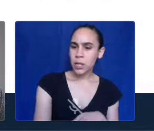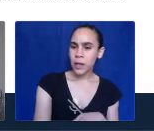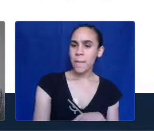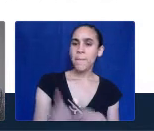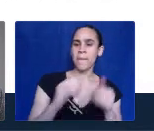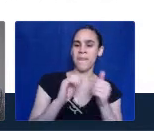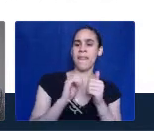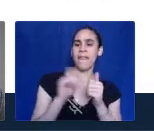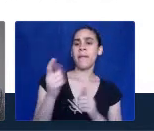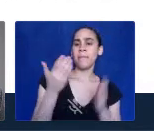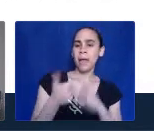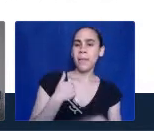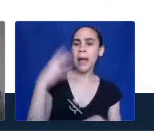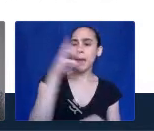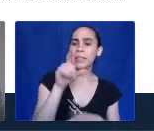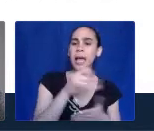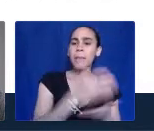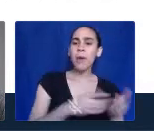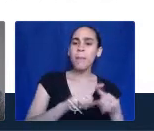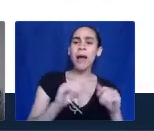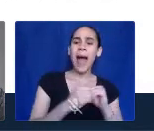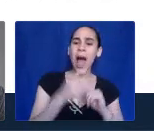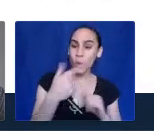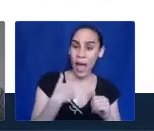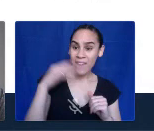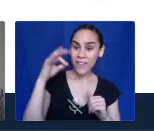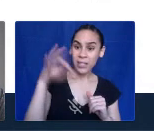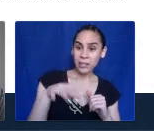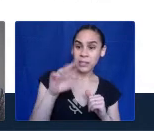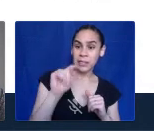headlines and about sections okay so a couple of things we actually do linkedin workshops so